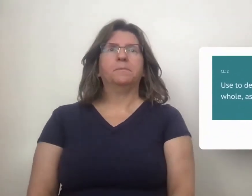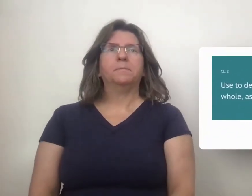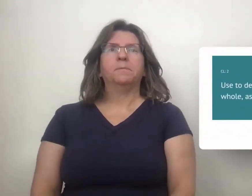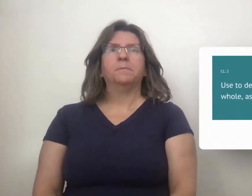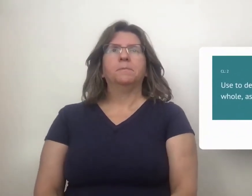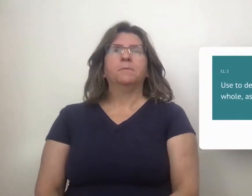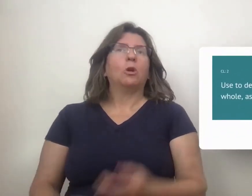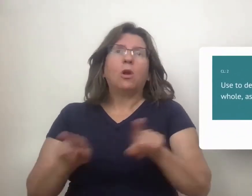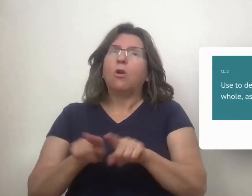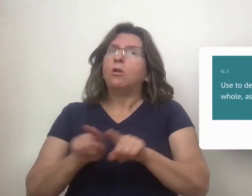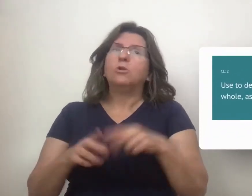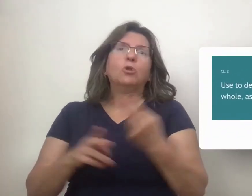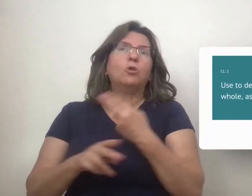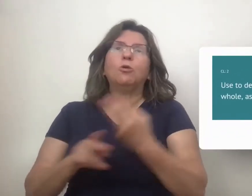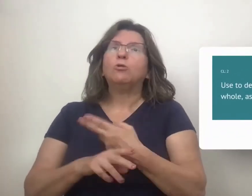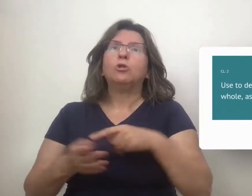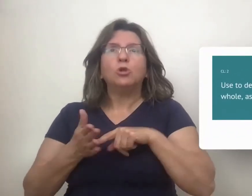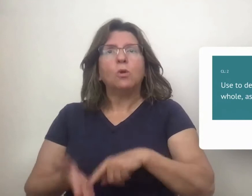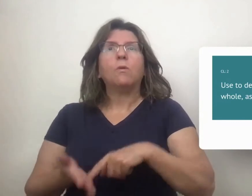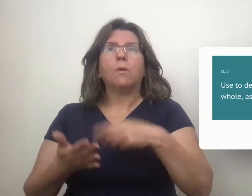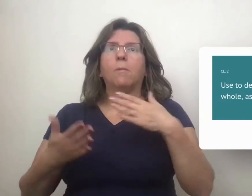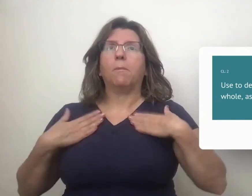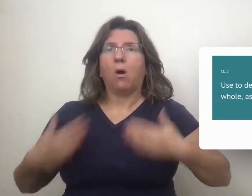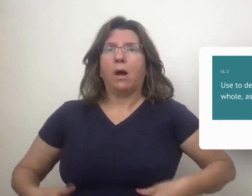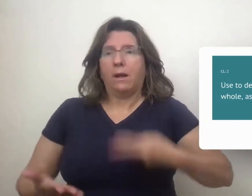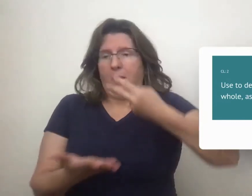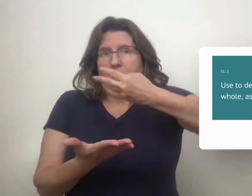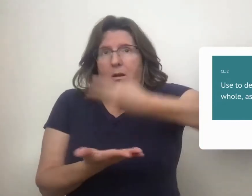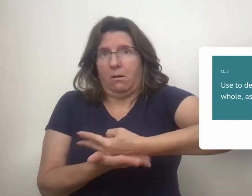2 can show a human body in various positions such as lying down